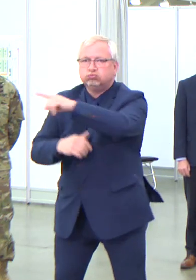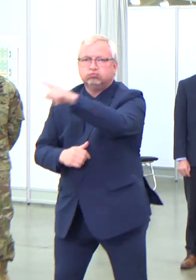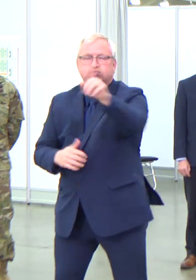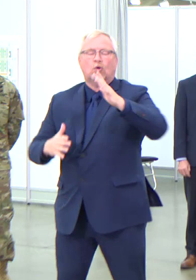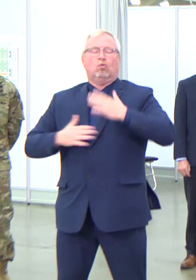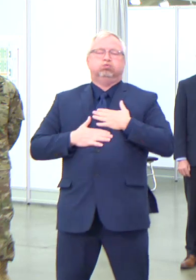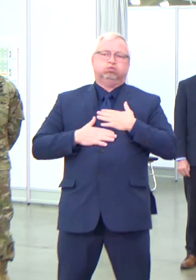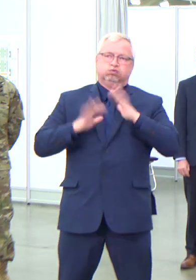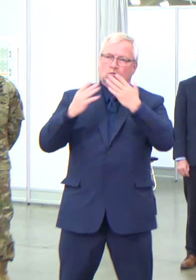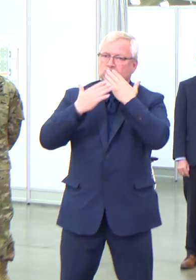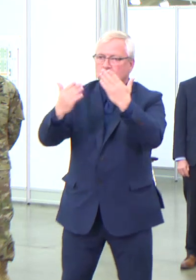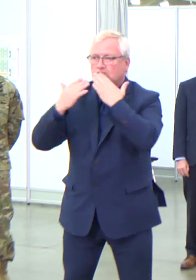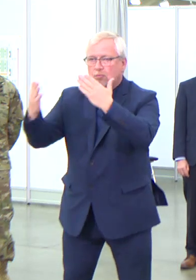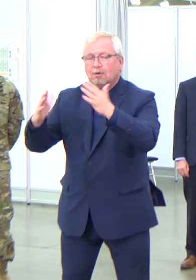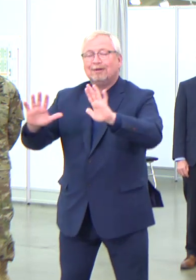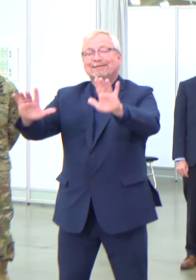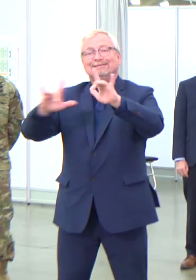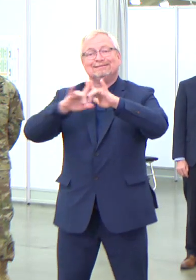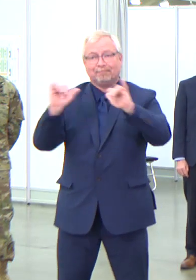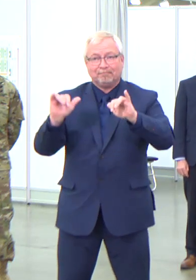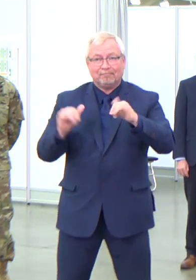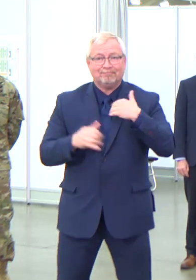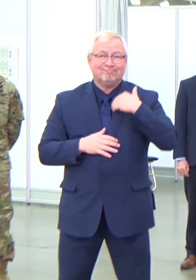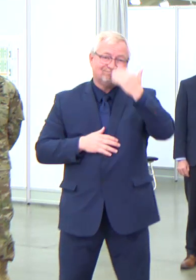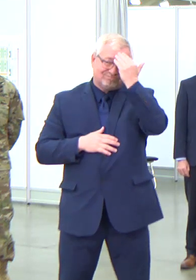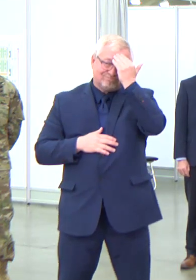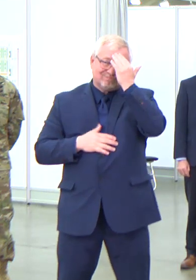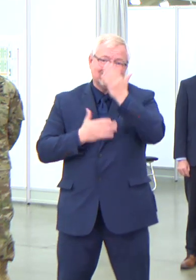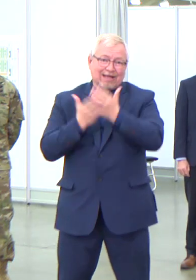businesses that are failing to comply with the law and who are